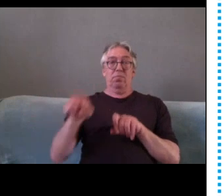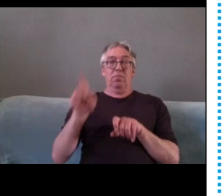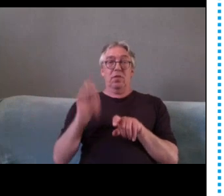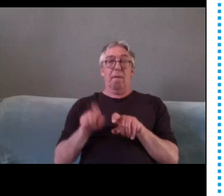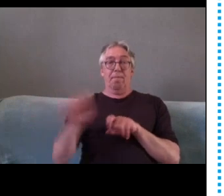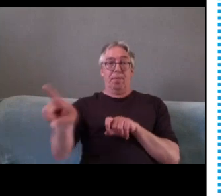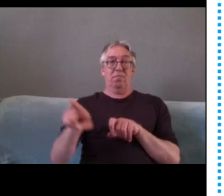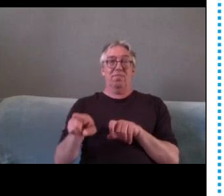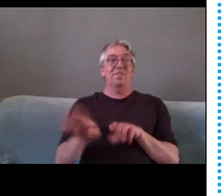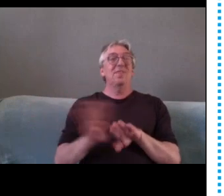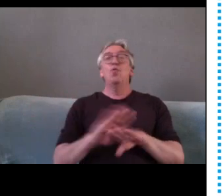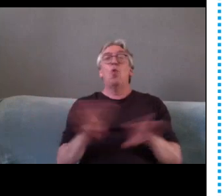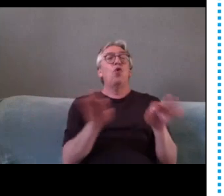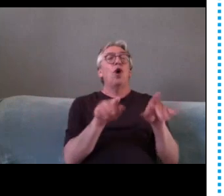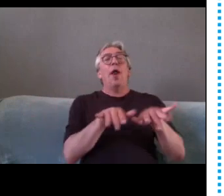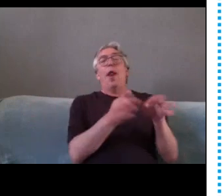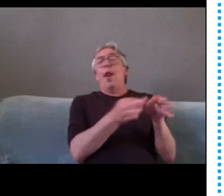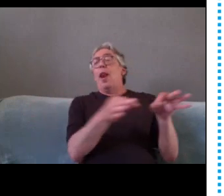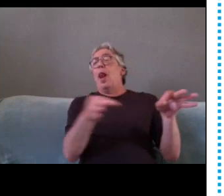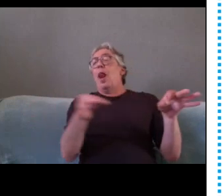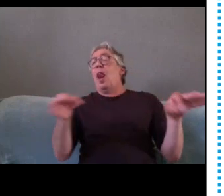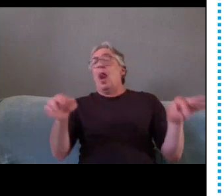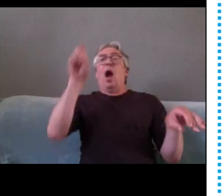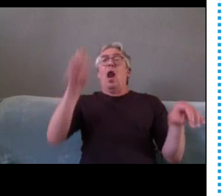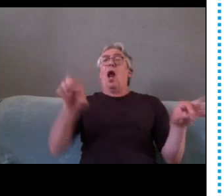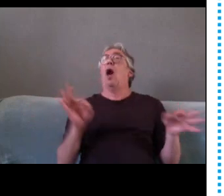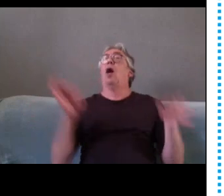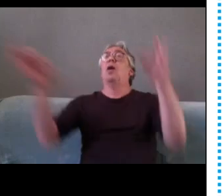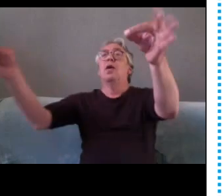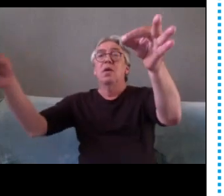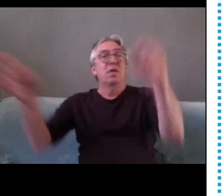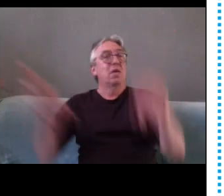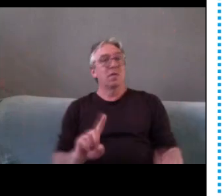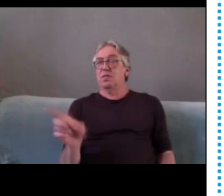So instead of finishing the sentence or message and pressing send,